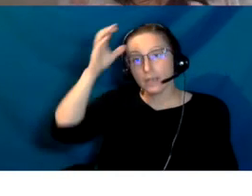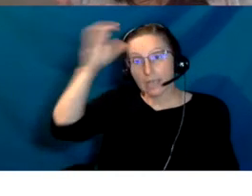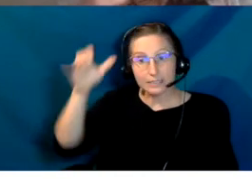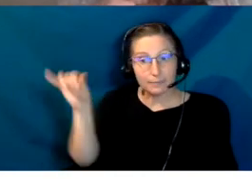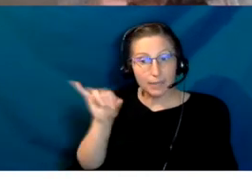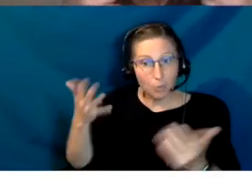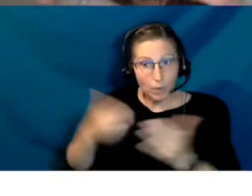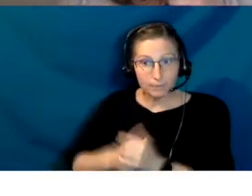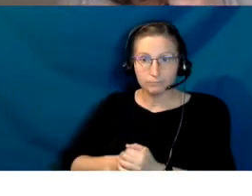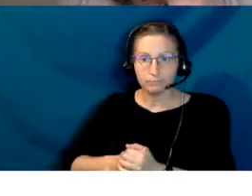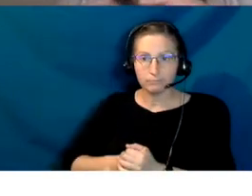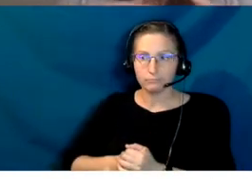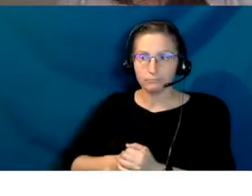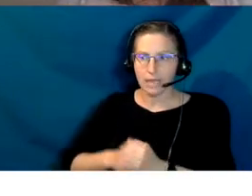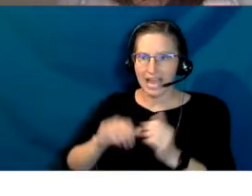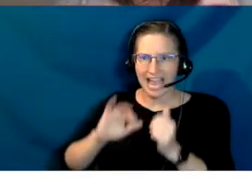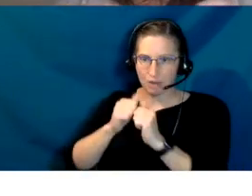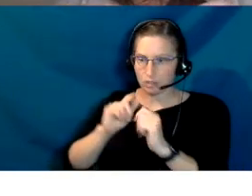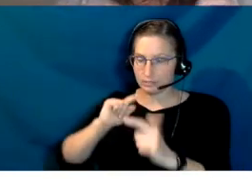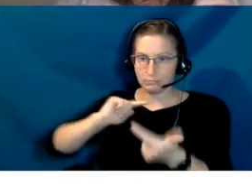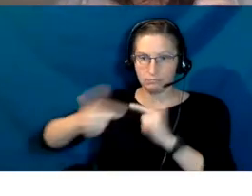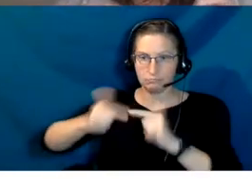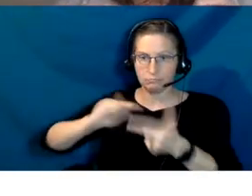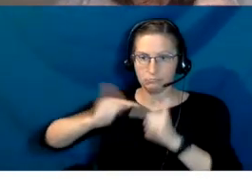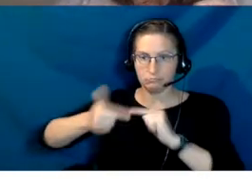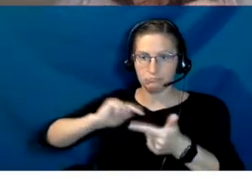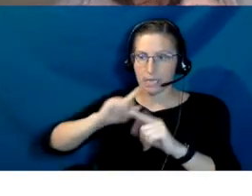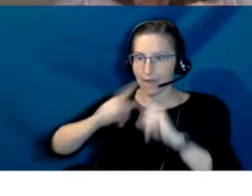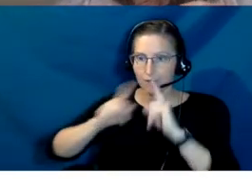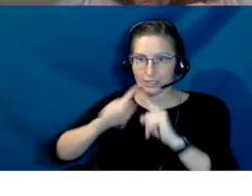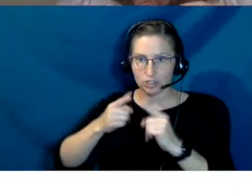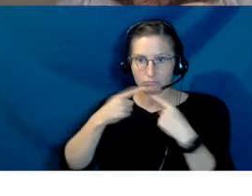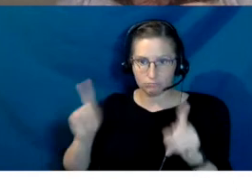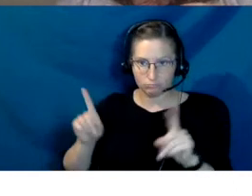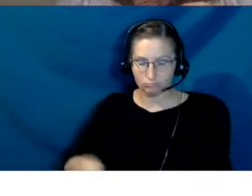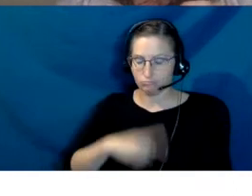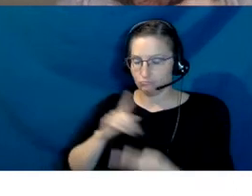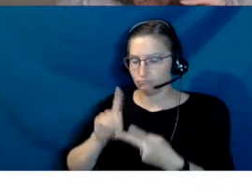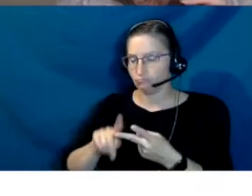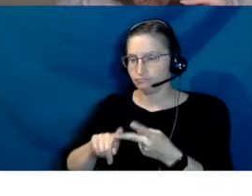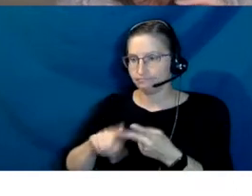works, and that turn-taking. It could include things like where an egg comes from, before